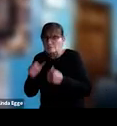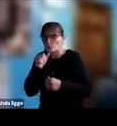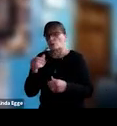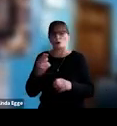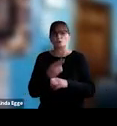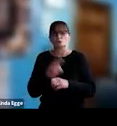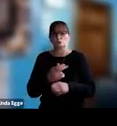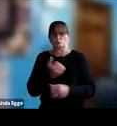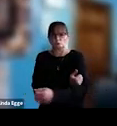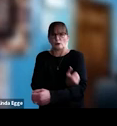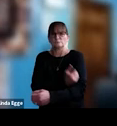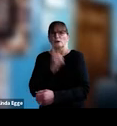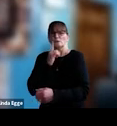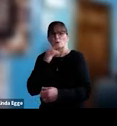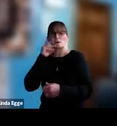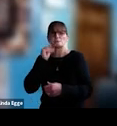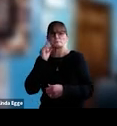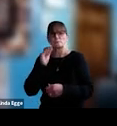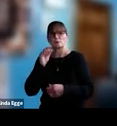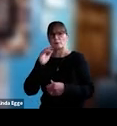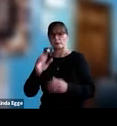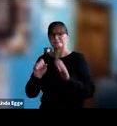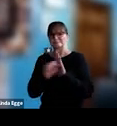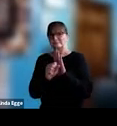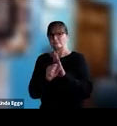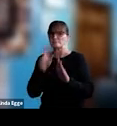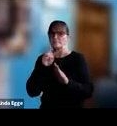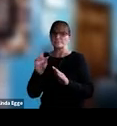they're experiencing the symptoms very severely,